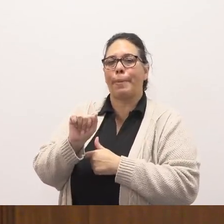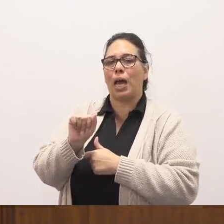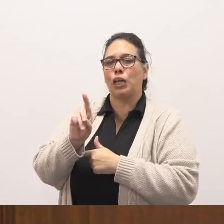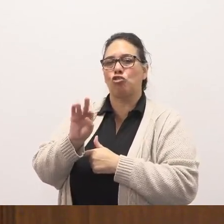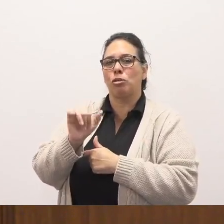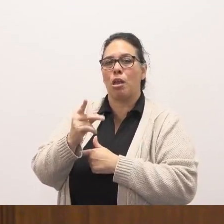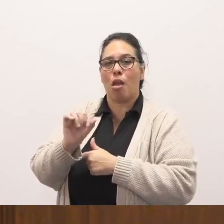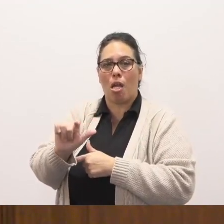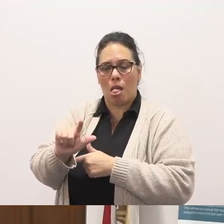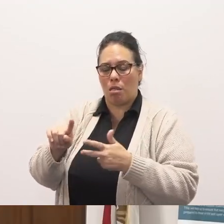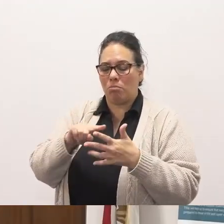Good. Thank you.